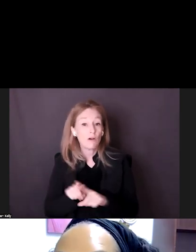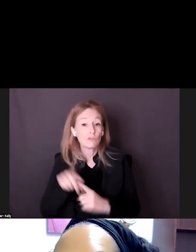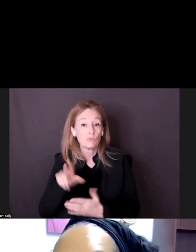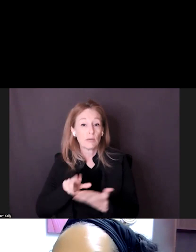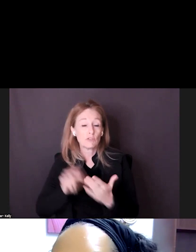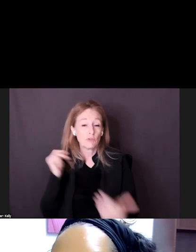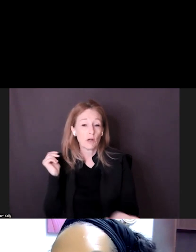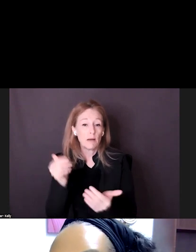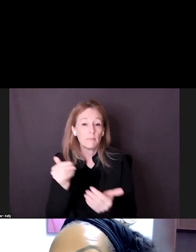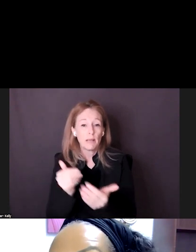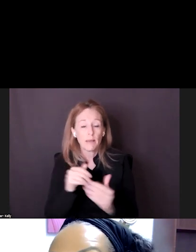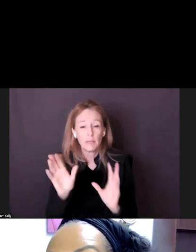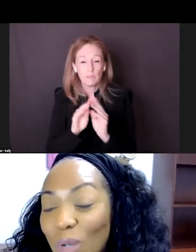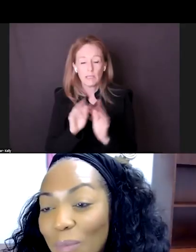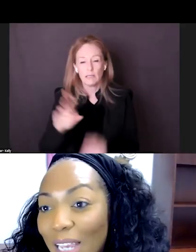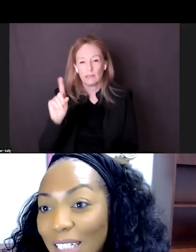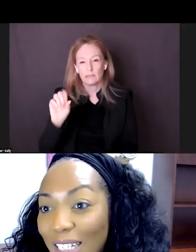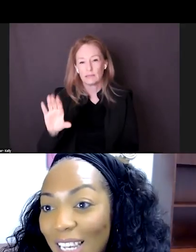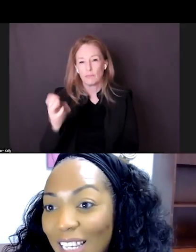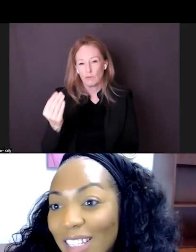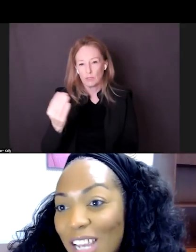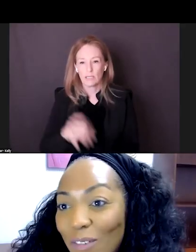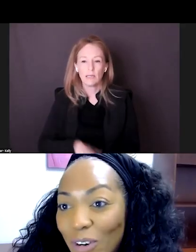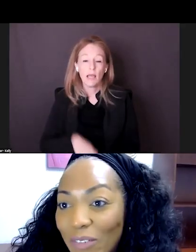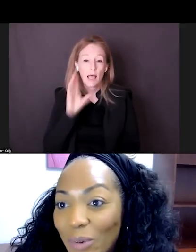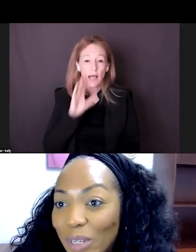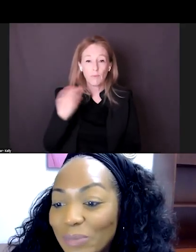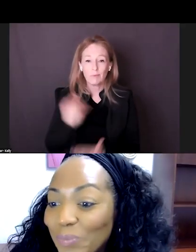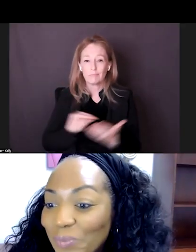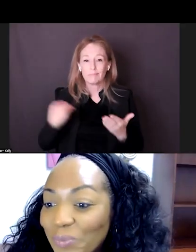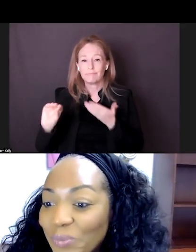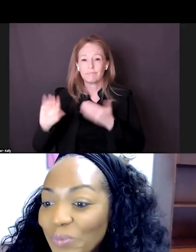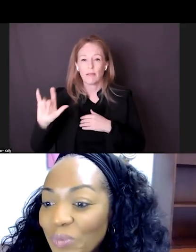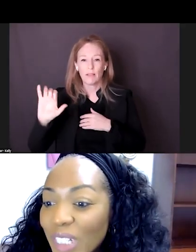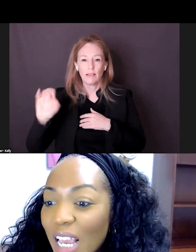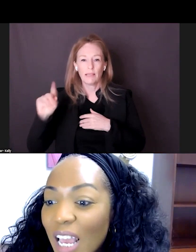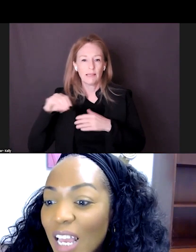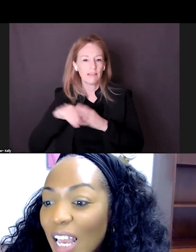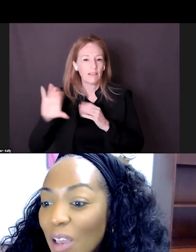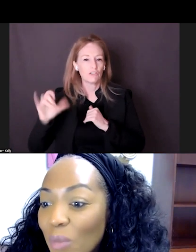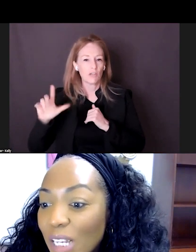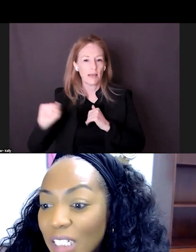DECEMBER 14TH. I WILL DROP THAT IN THE CHAT FOR EVERYONE.